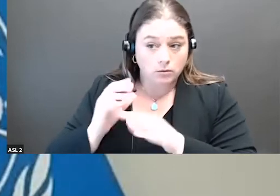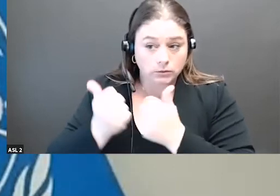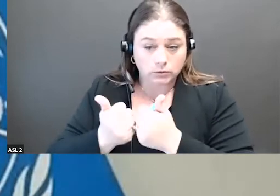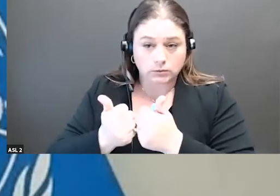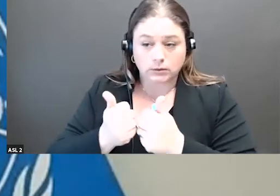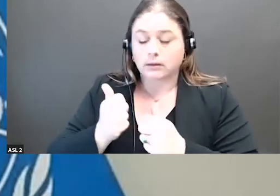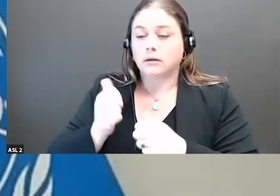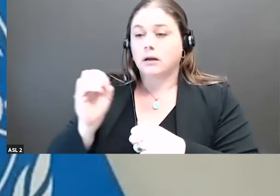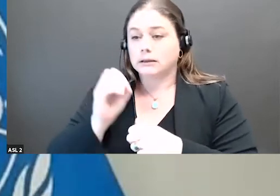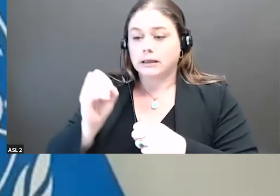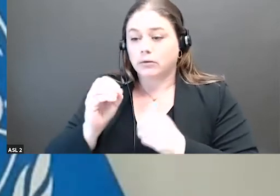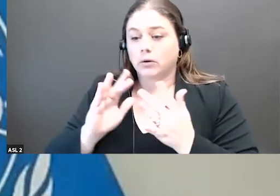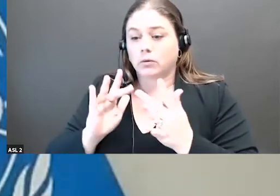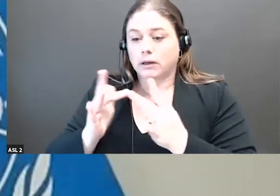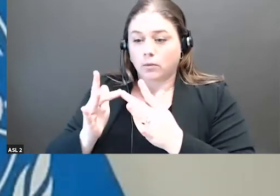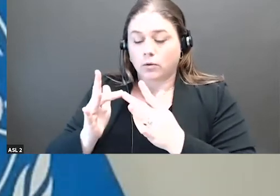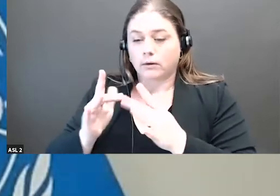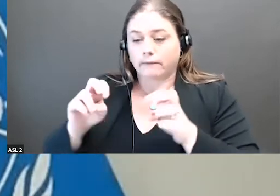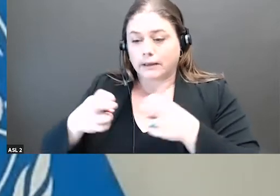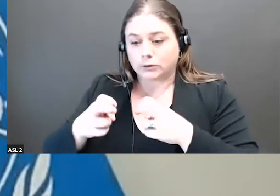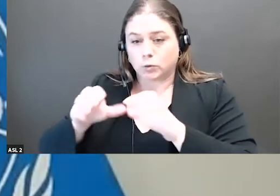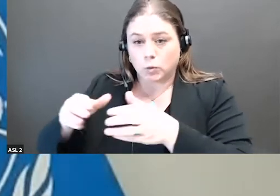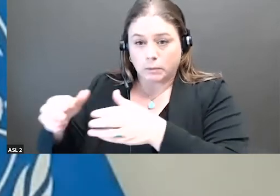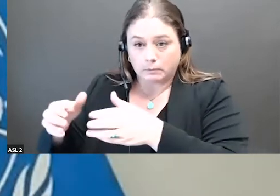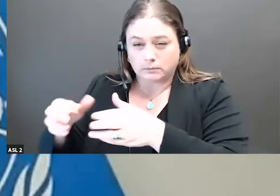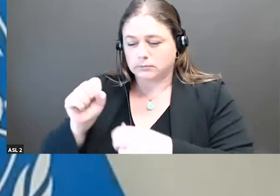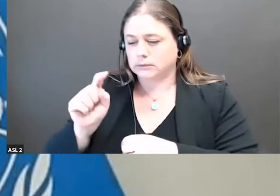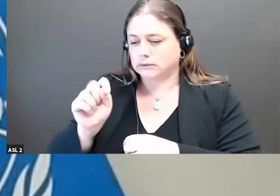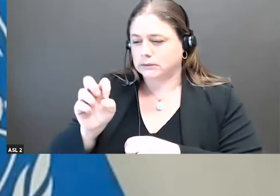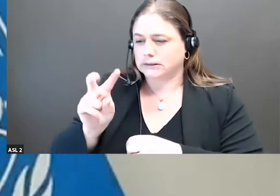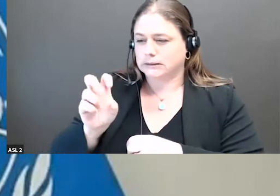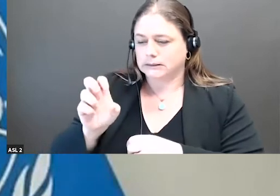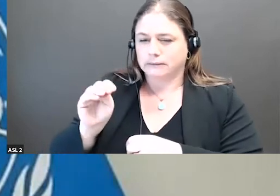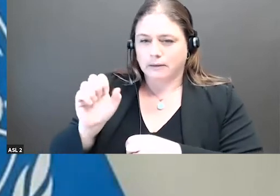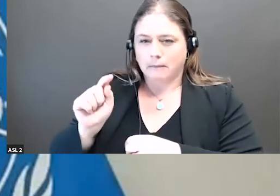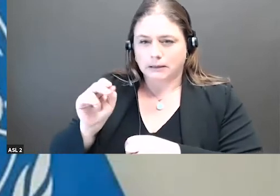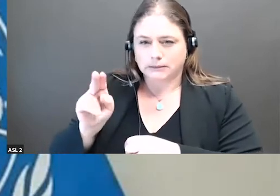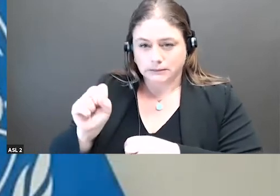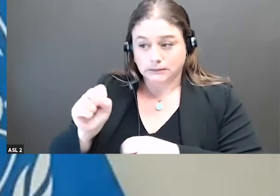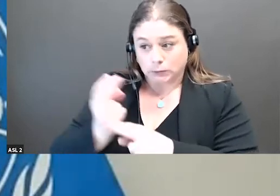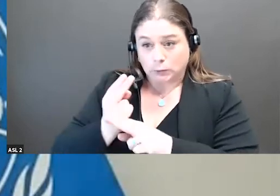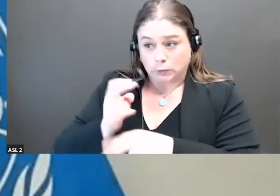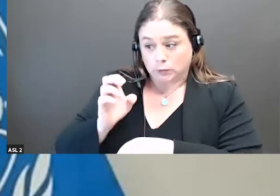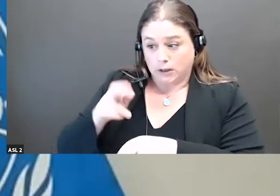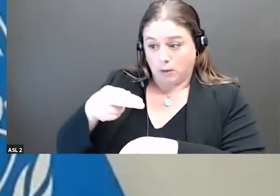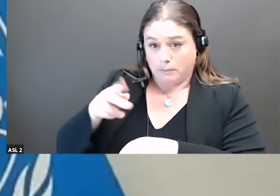Injured Workers Groups, I met Steve Mantis today, is is using the CRPD framework to raise concerns